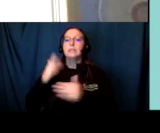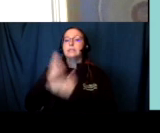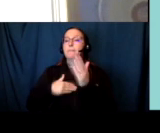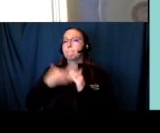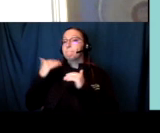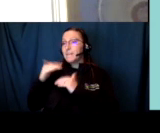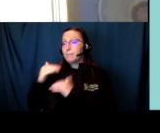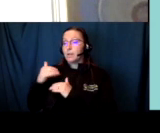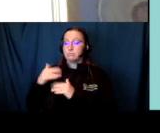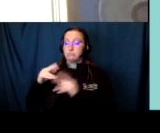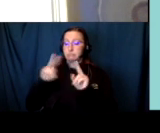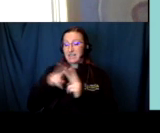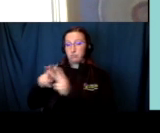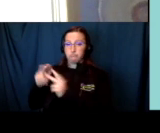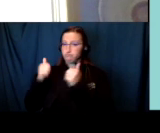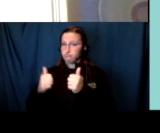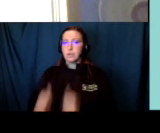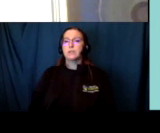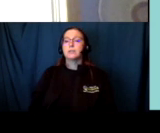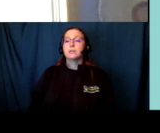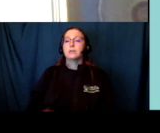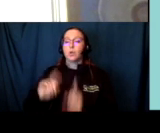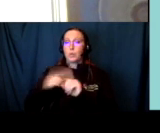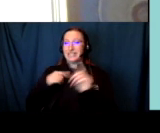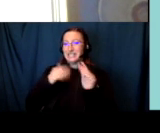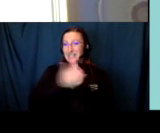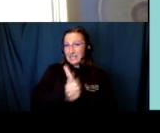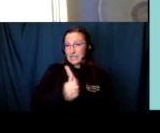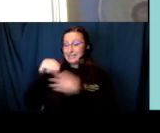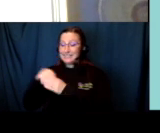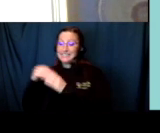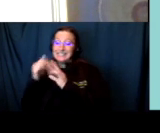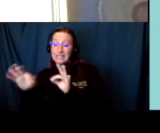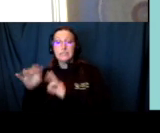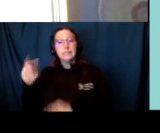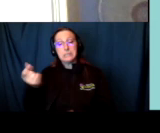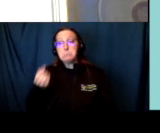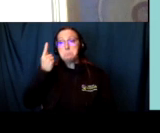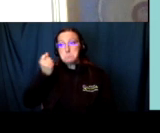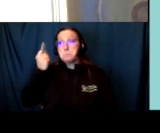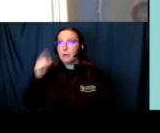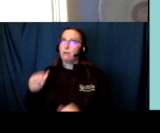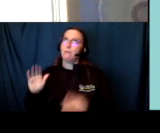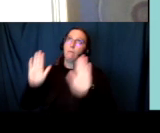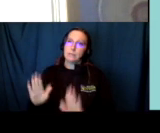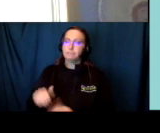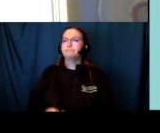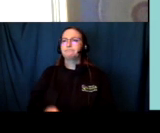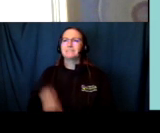getting some of those same skills when I put the word into a sentence or in context, so that's great. He's not mastered it yet